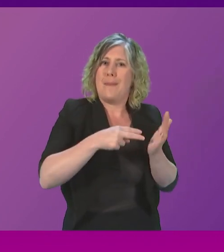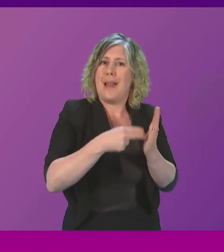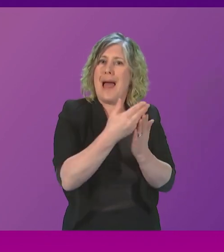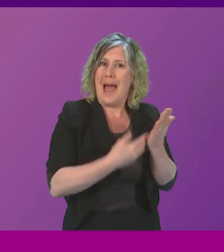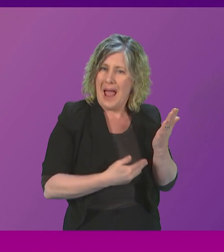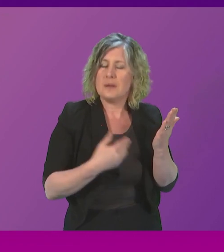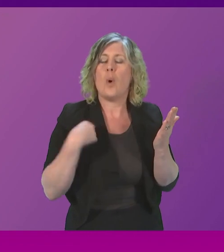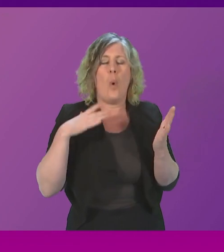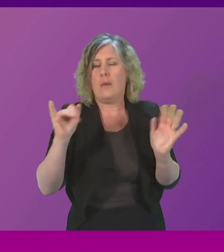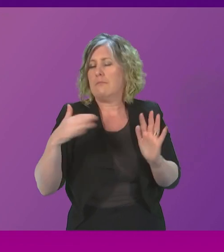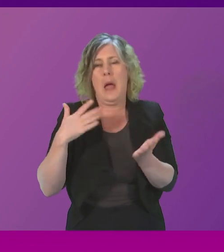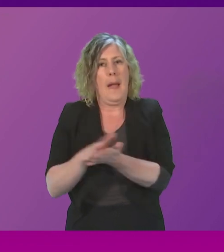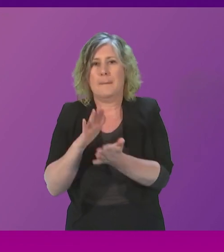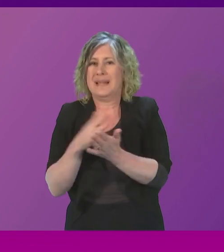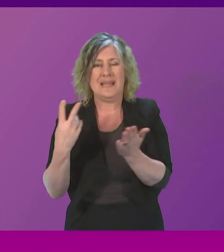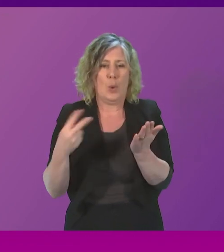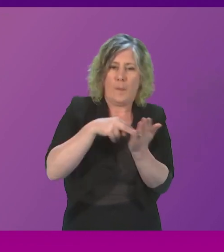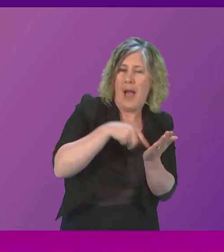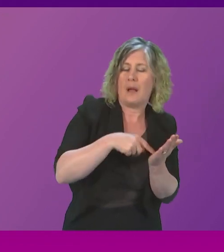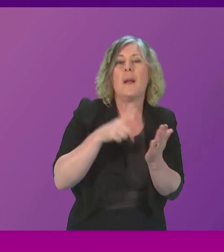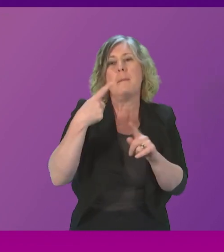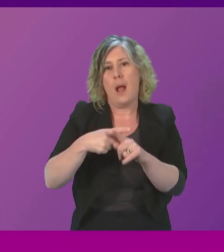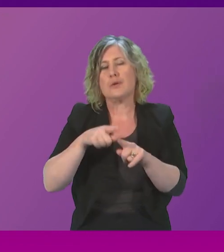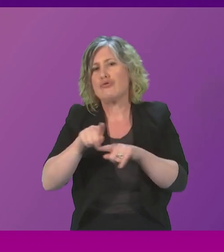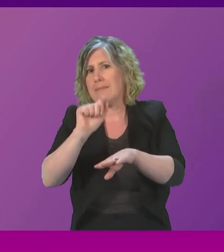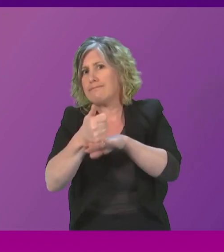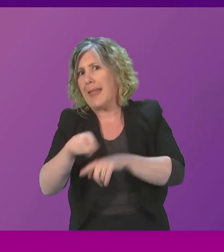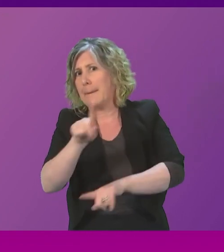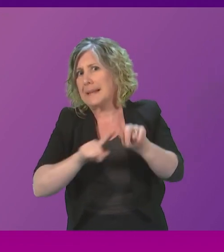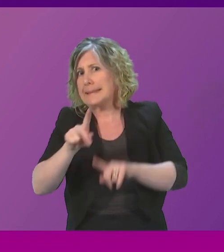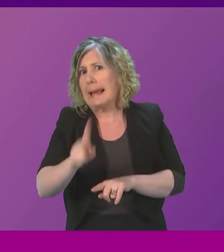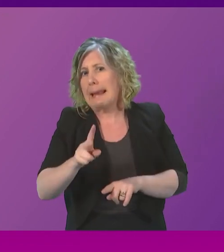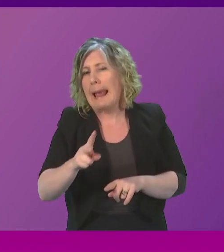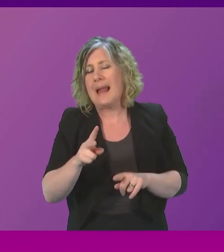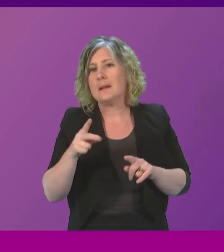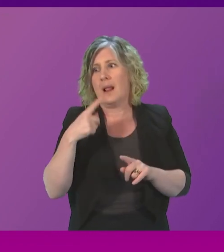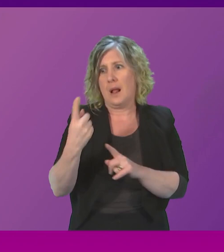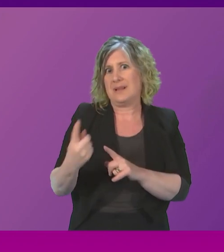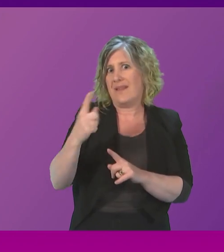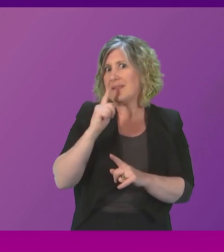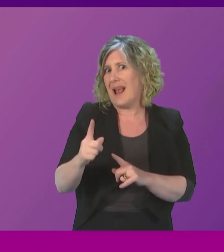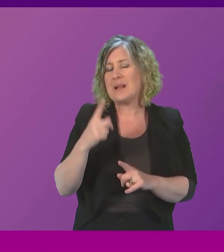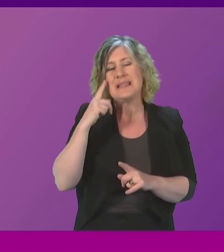happy to look at the meeting of the endometriosis advisory group in order to see what further progress we can make.